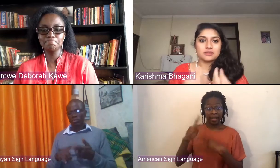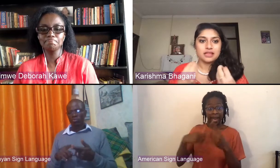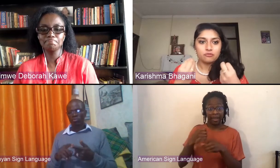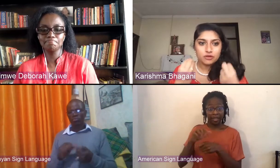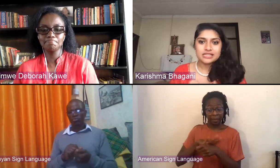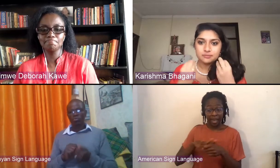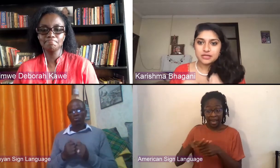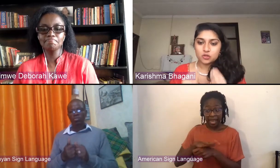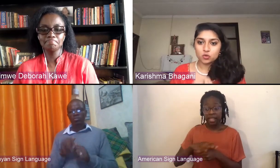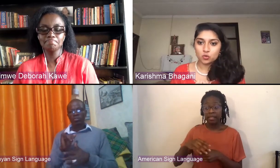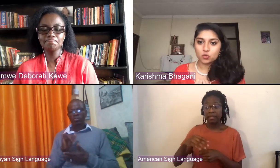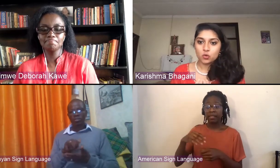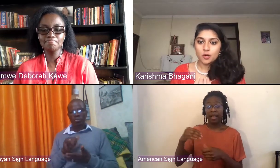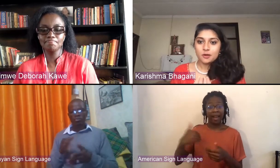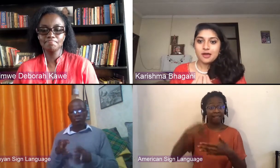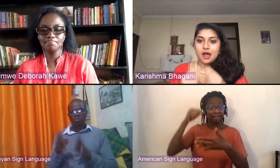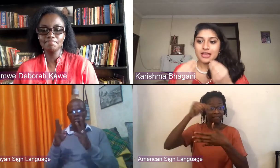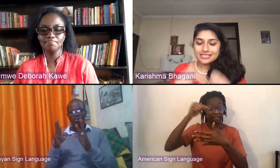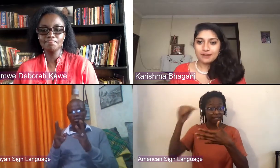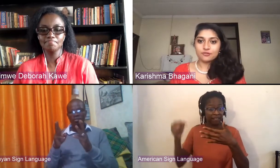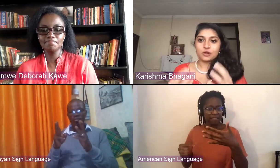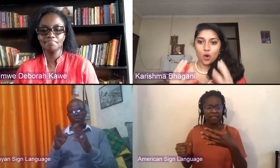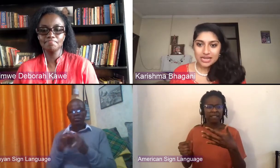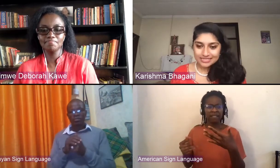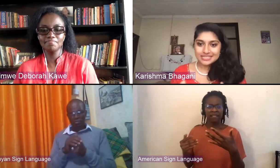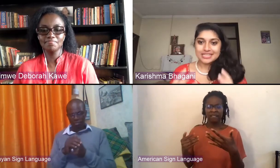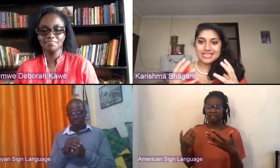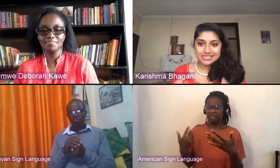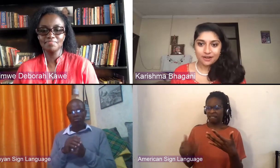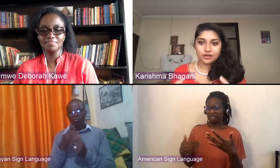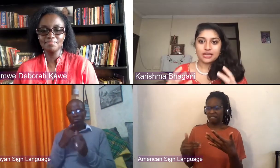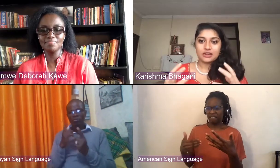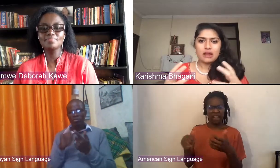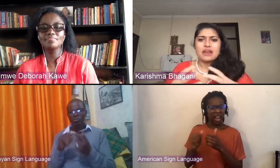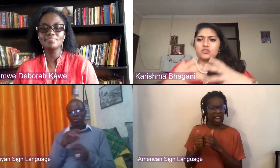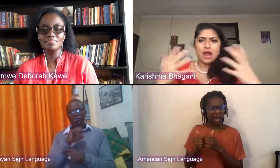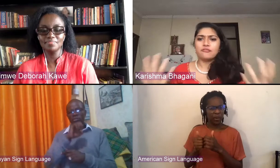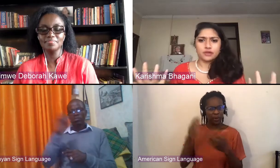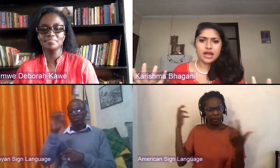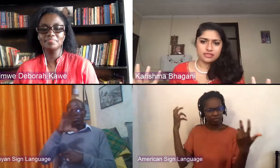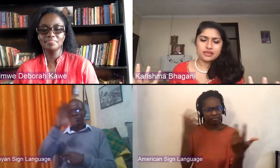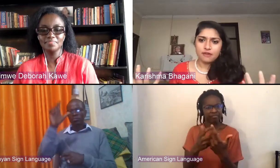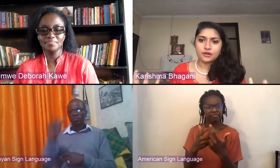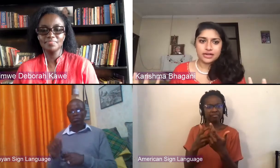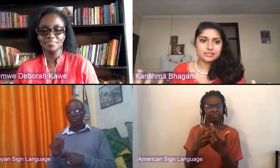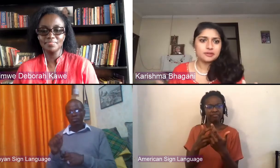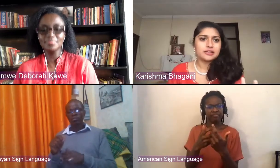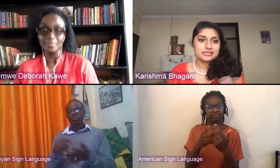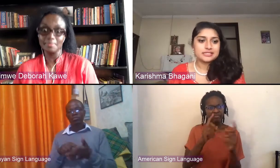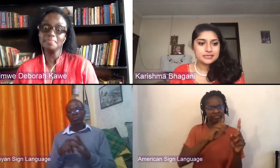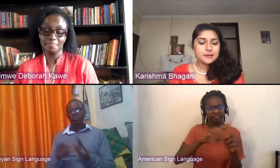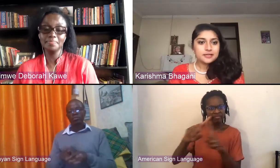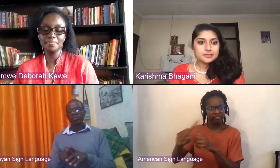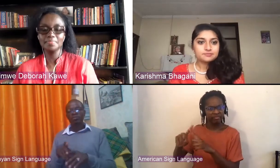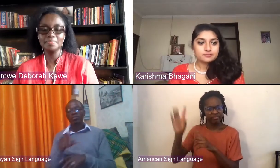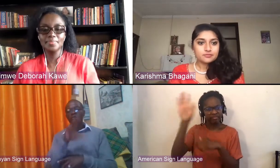but then really speaks to East African audiences and Africa I think African experiences.